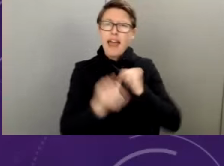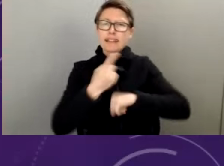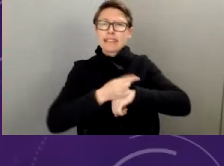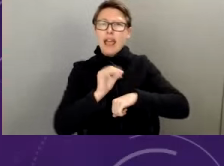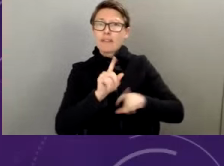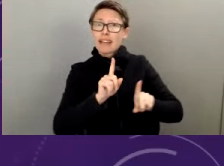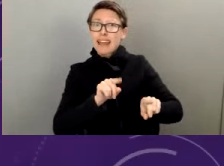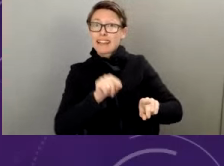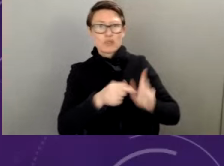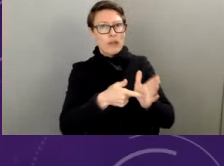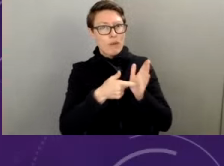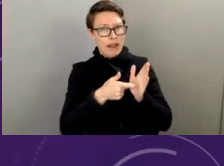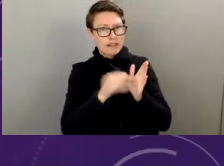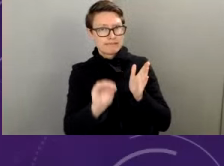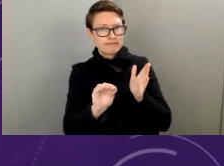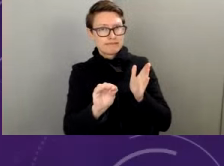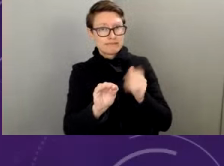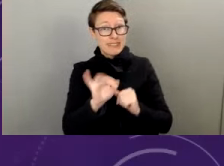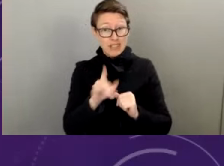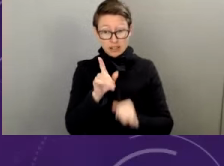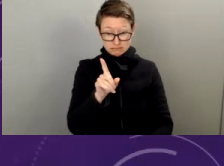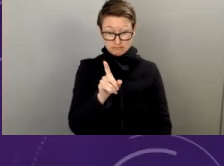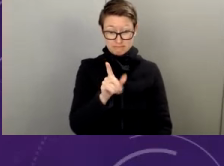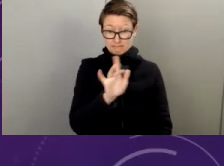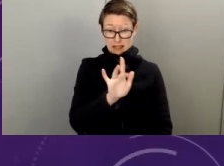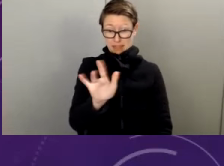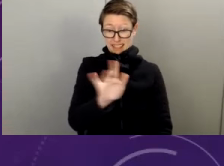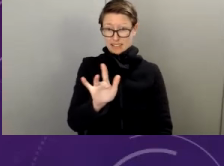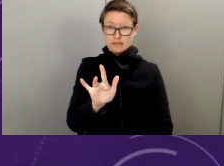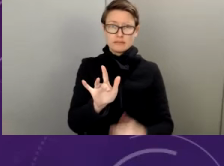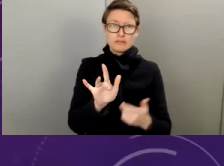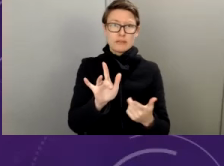if you don't put that last state of attendance in there. Positive attendance classes.